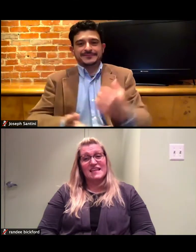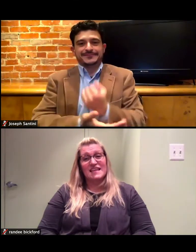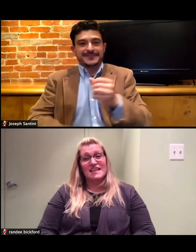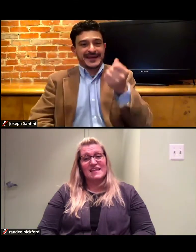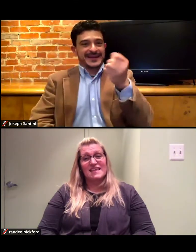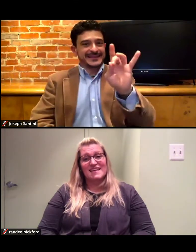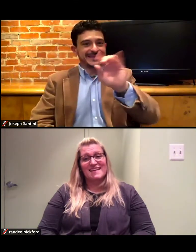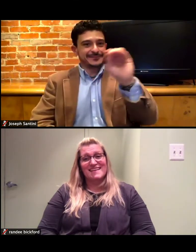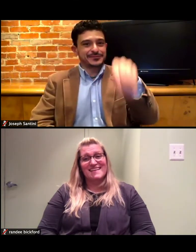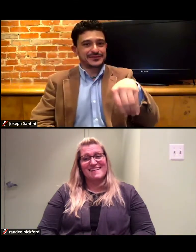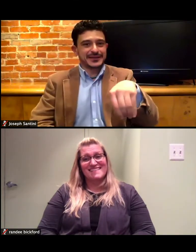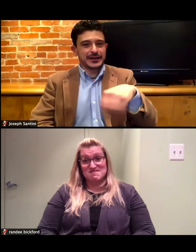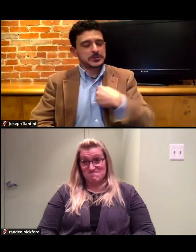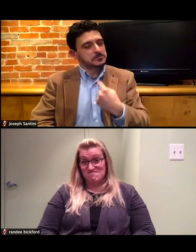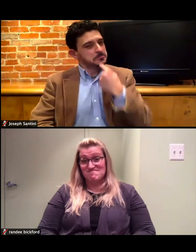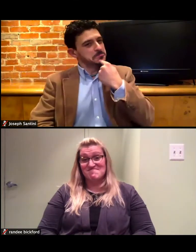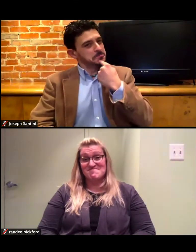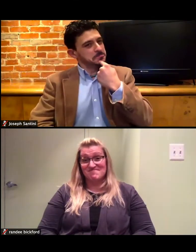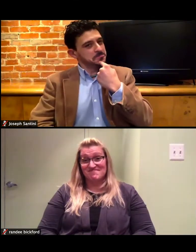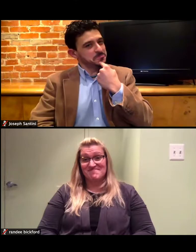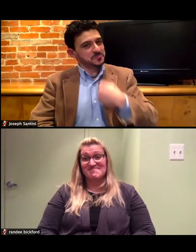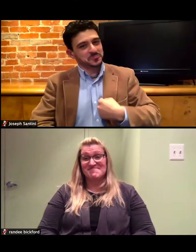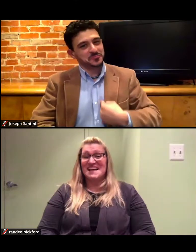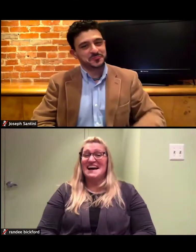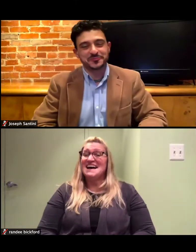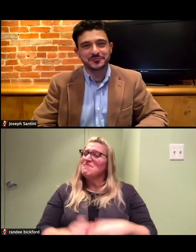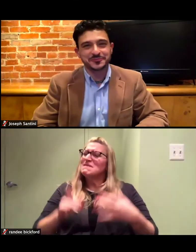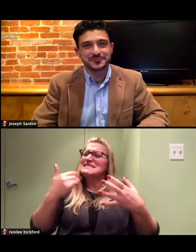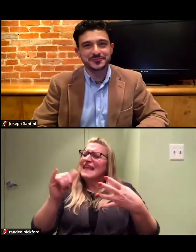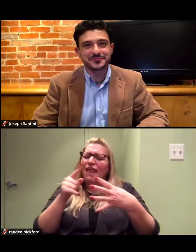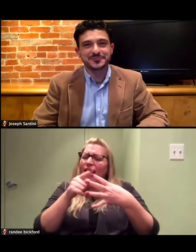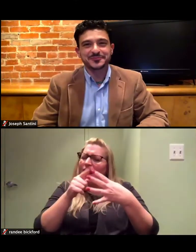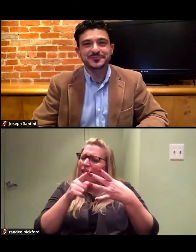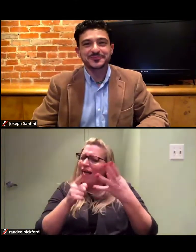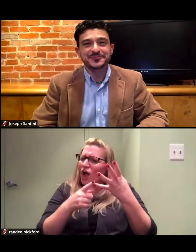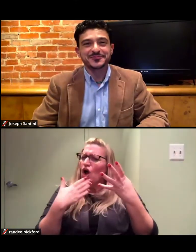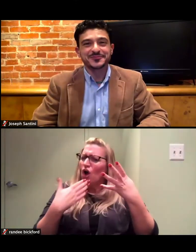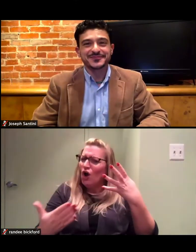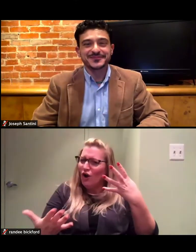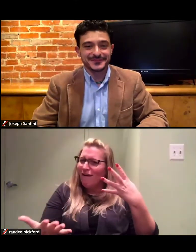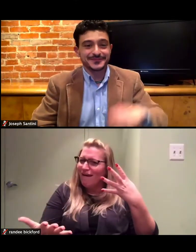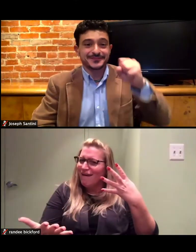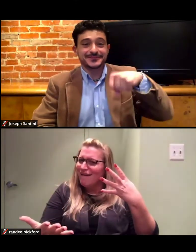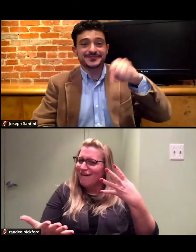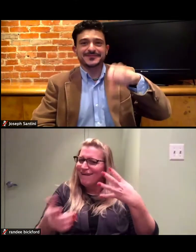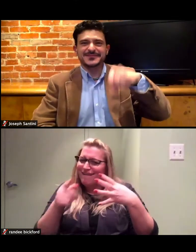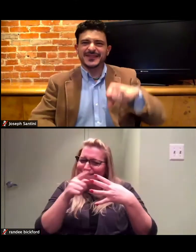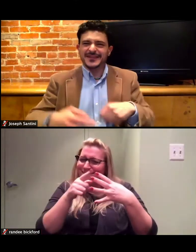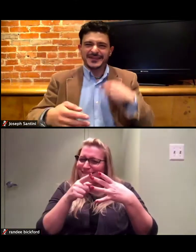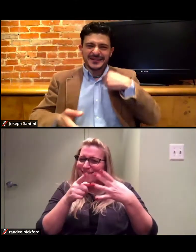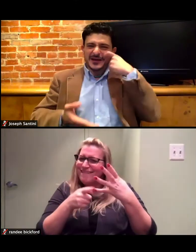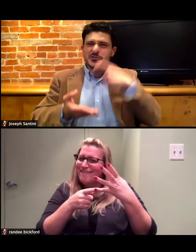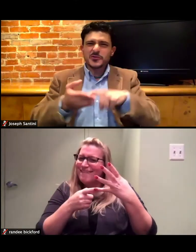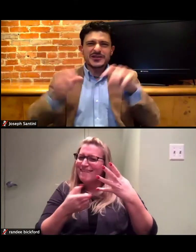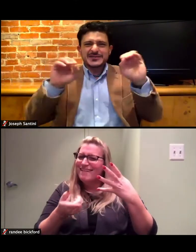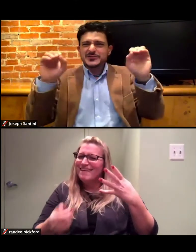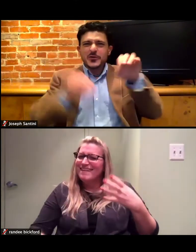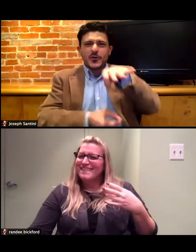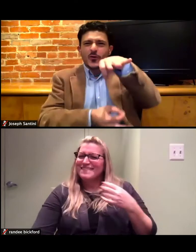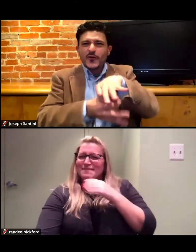And gaming was at 18%. Oh, disapointed me. But all three of those are good.